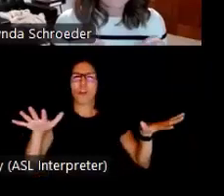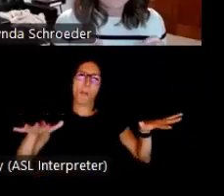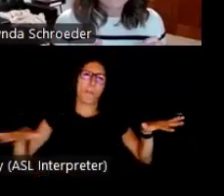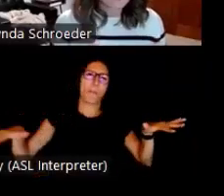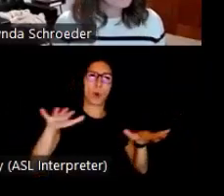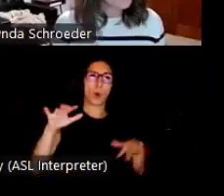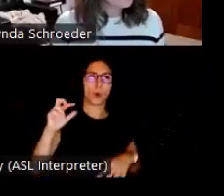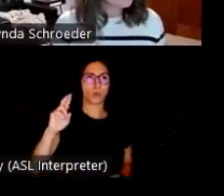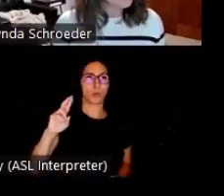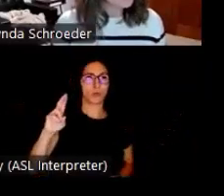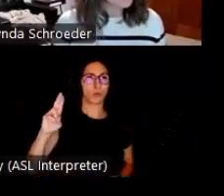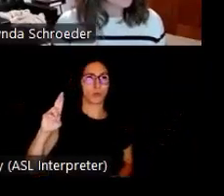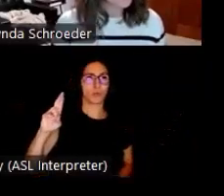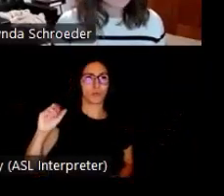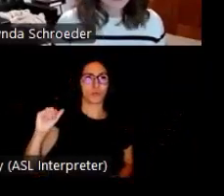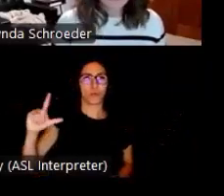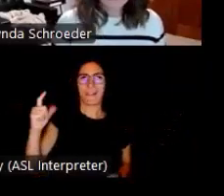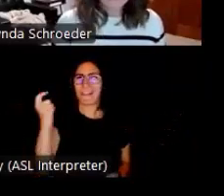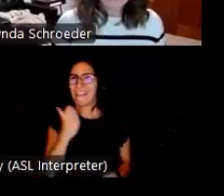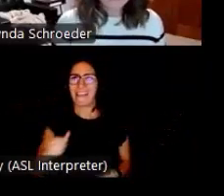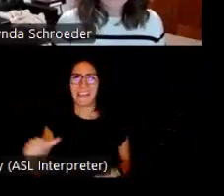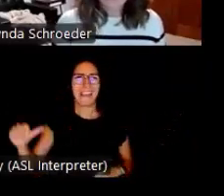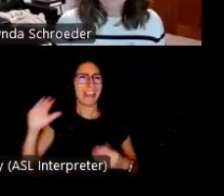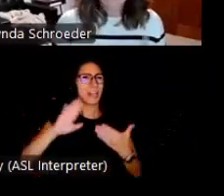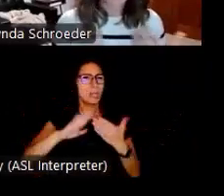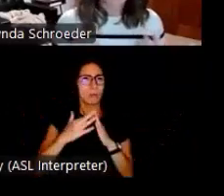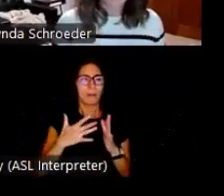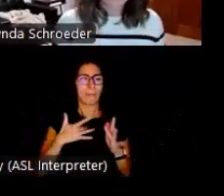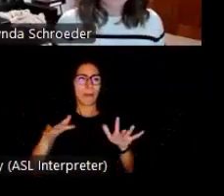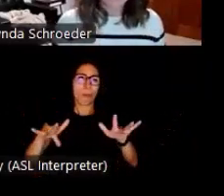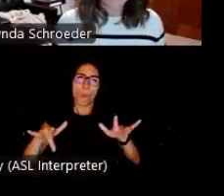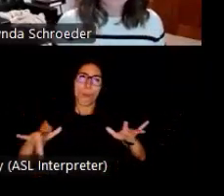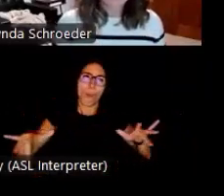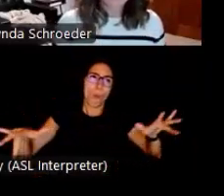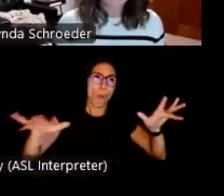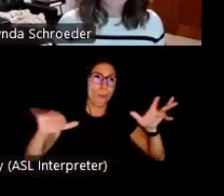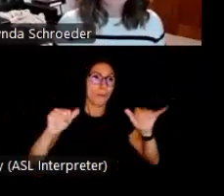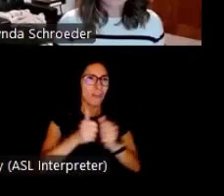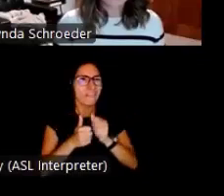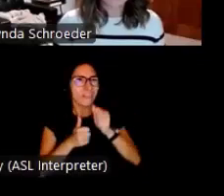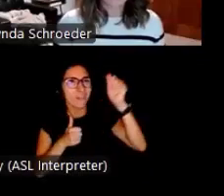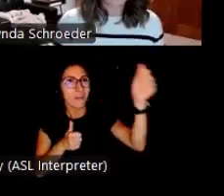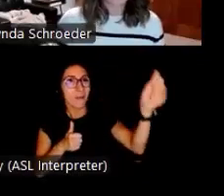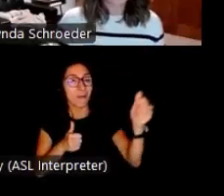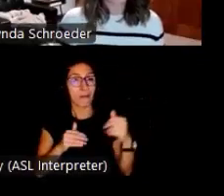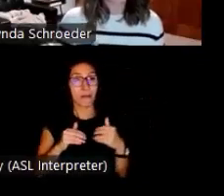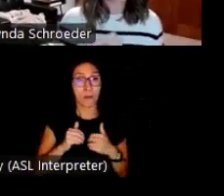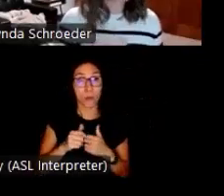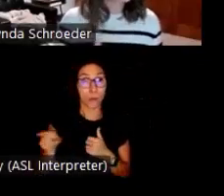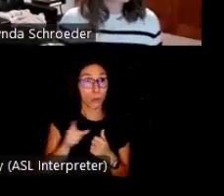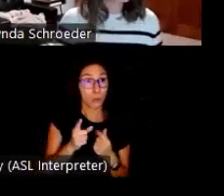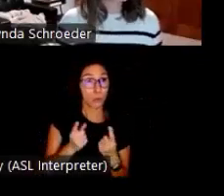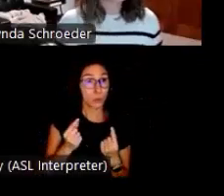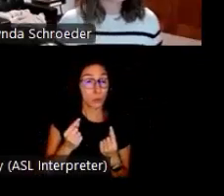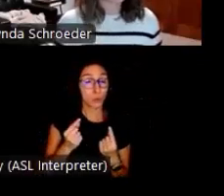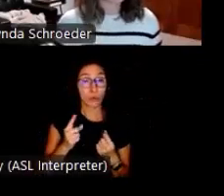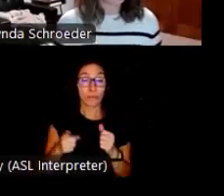If you want to reach rural audiences and through a rural network, what you want to do is before you do the grant